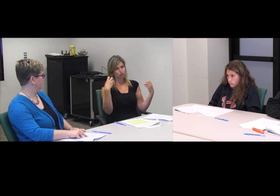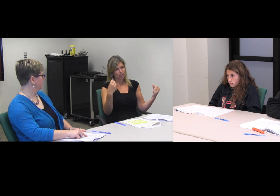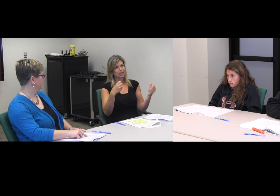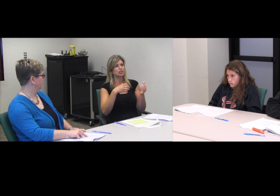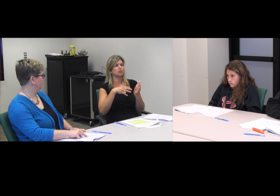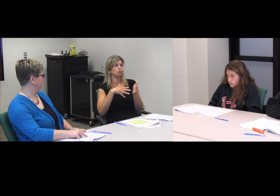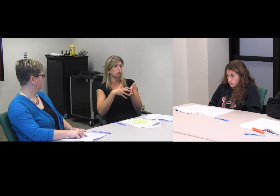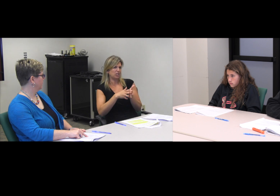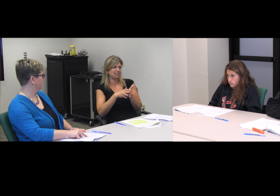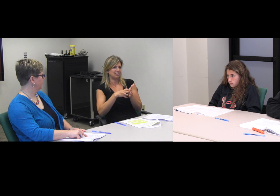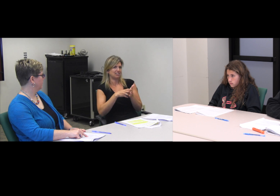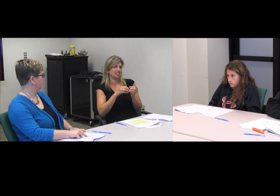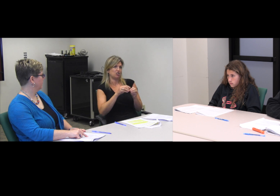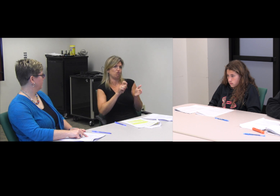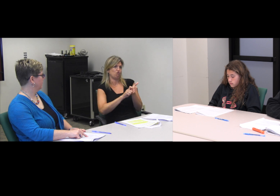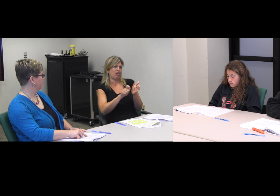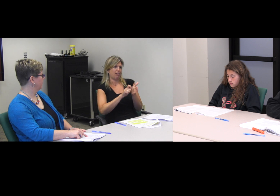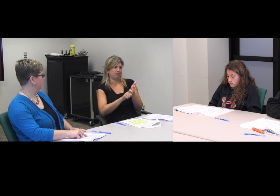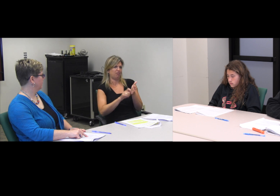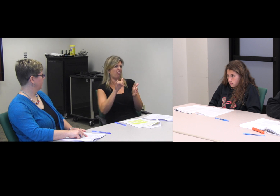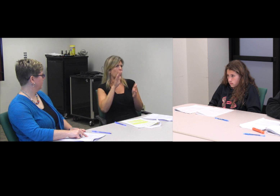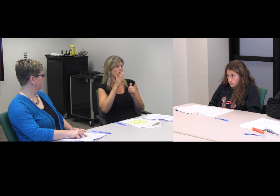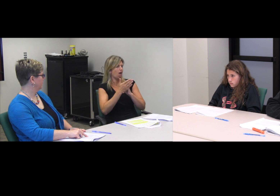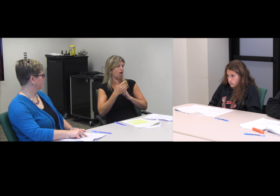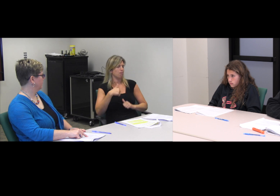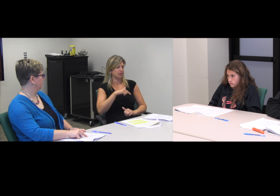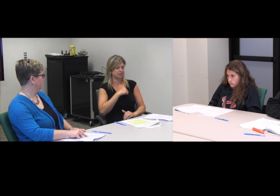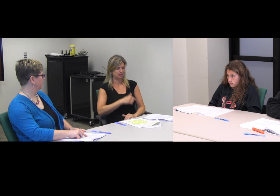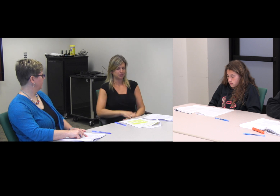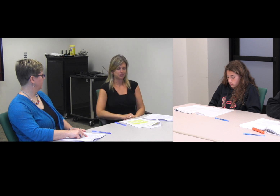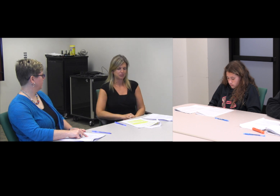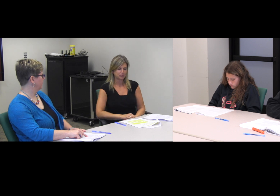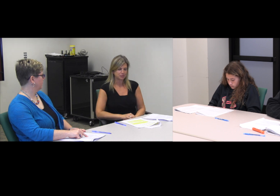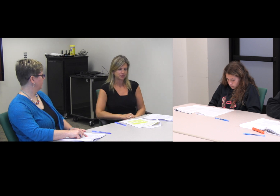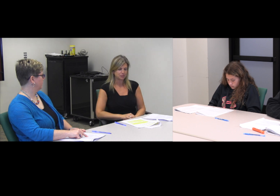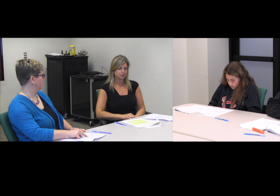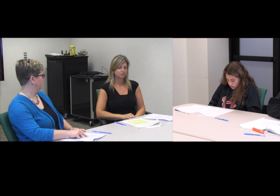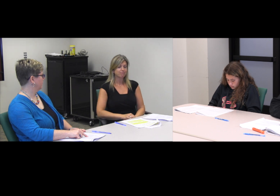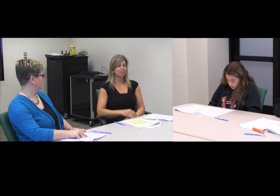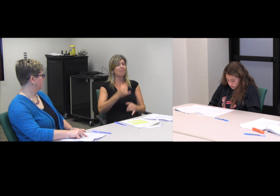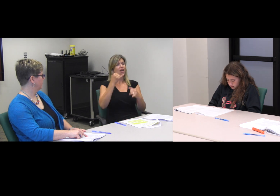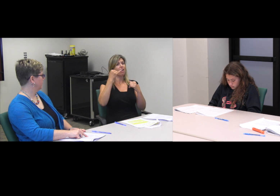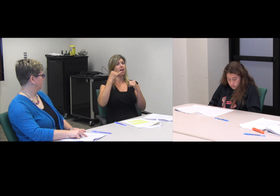of her strengths and weakness that will help us.